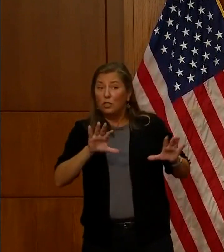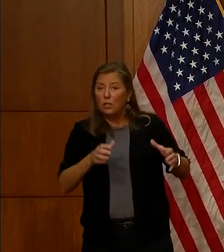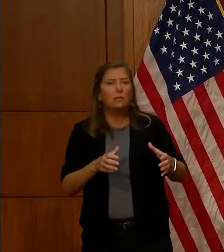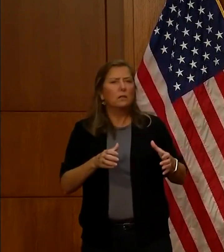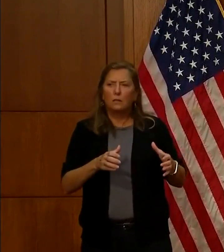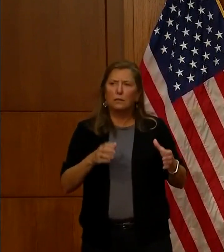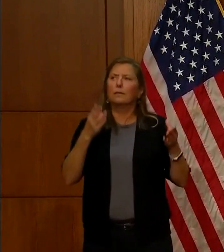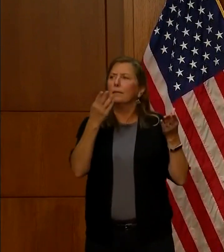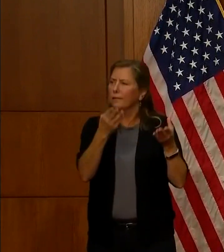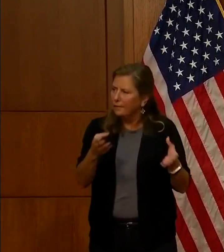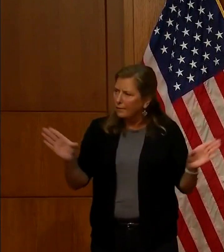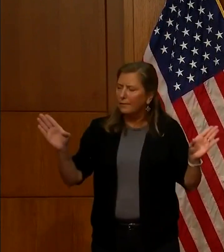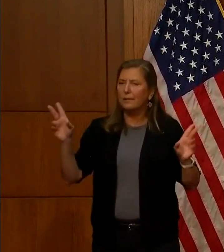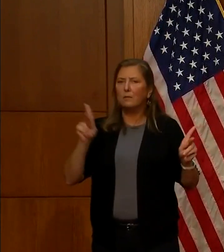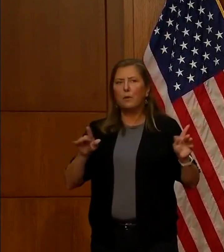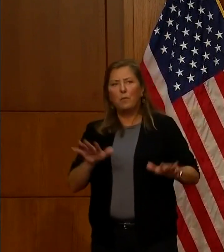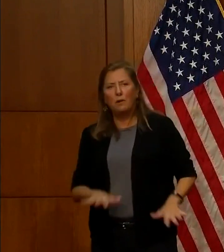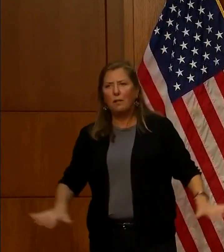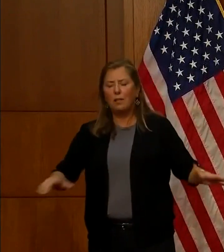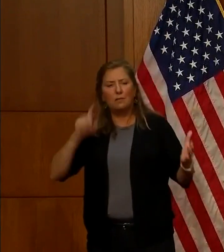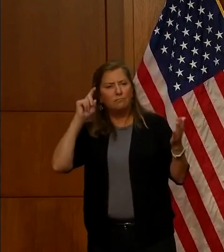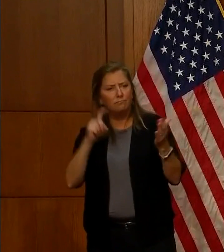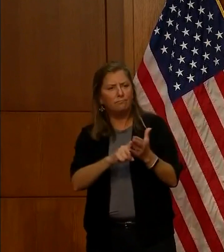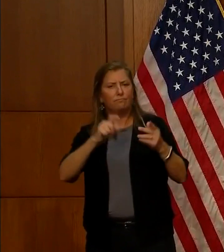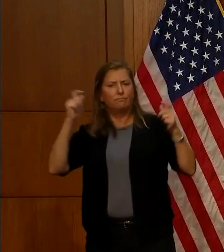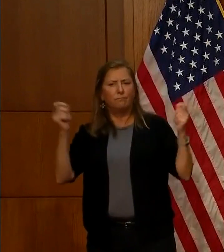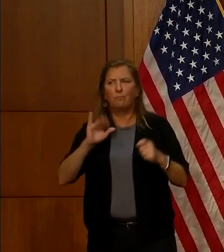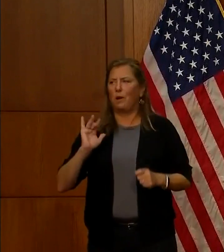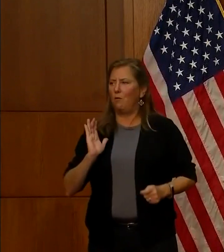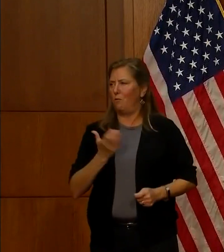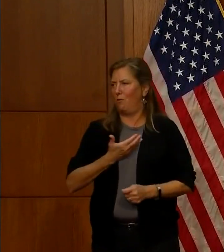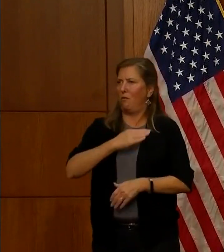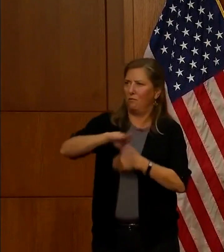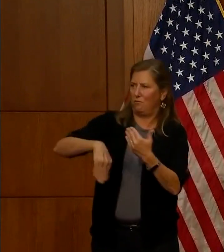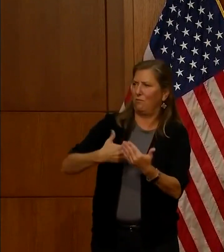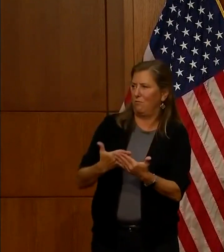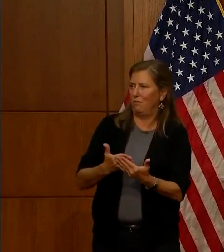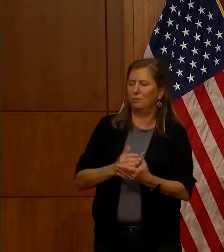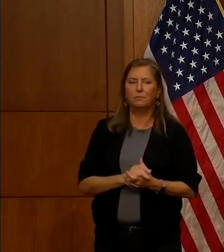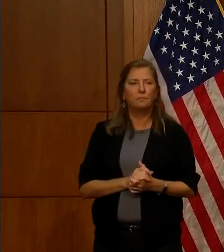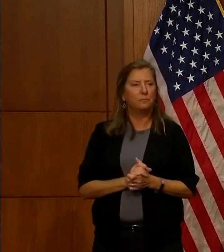CELEBRATION BY AND FOR SOME VIRGINIANS BUT WANTING